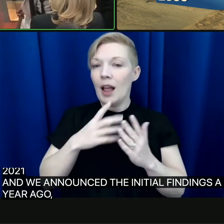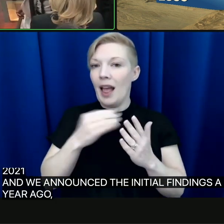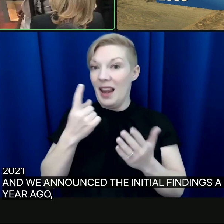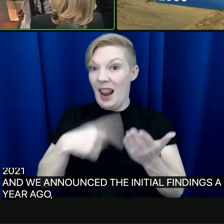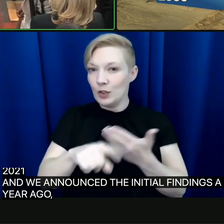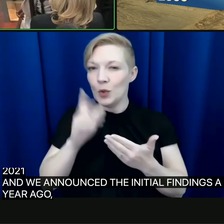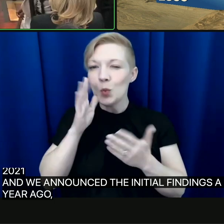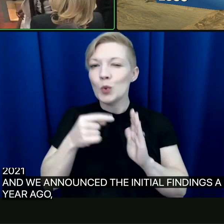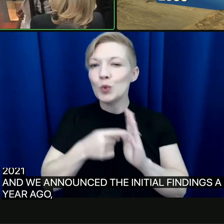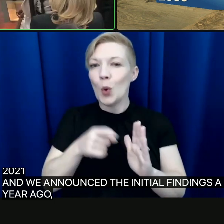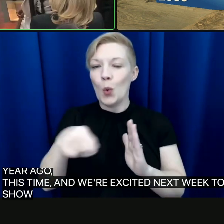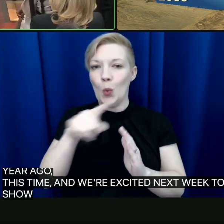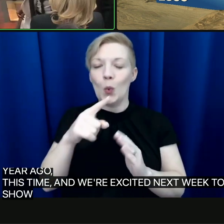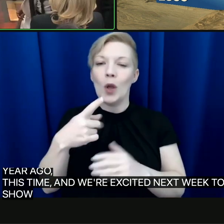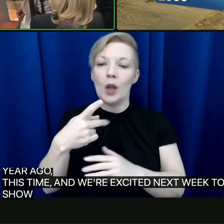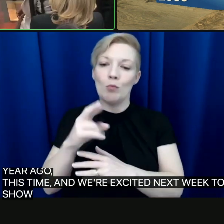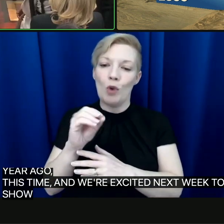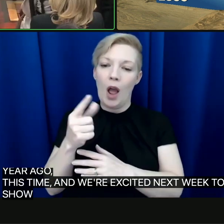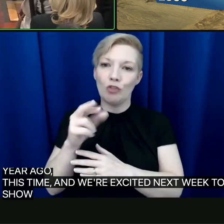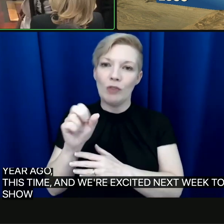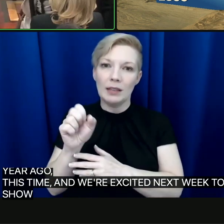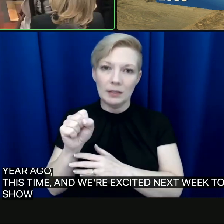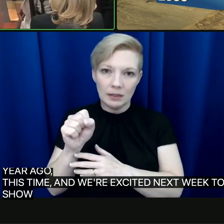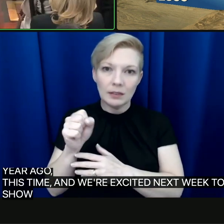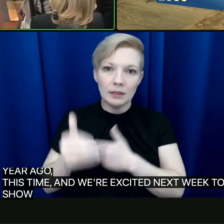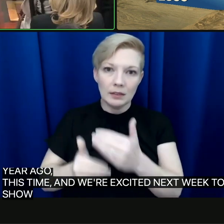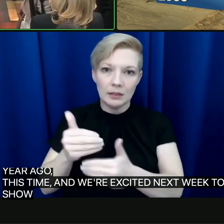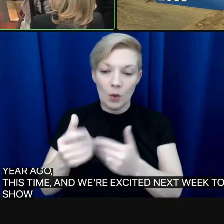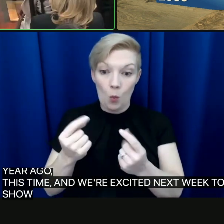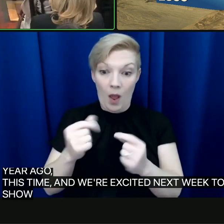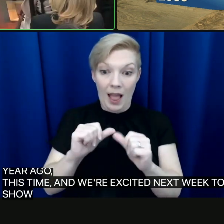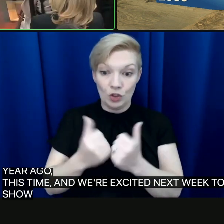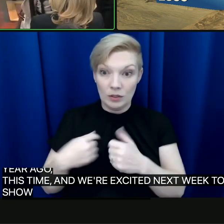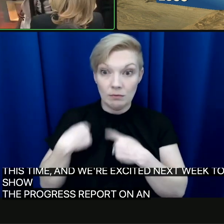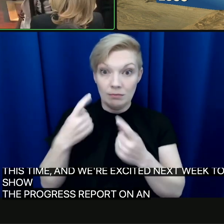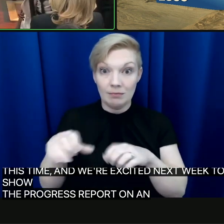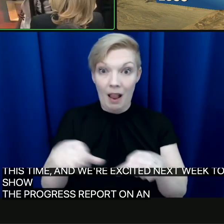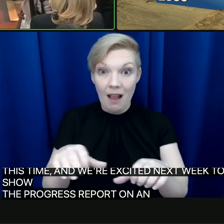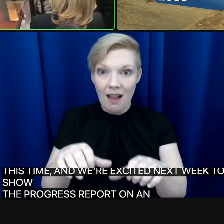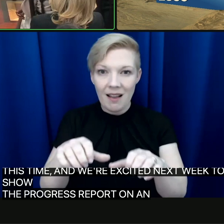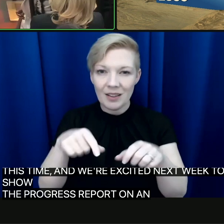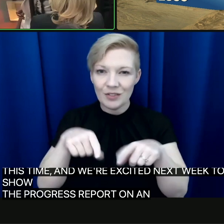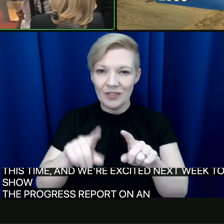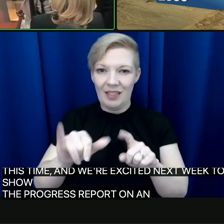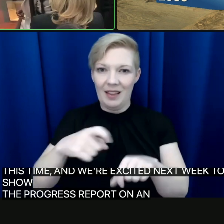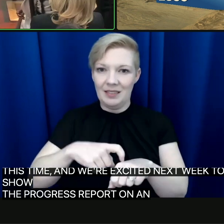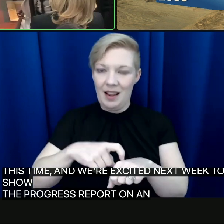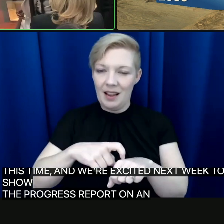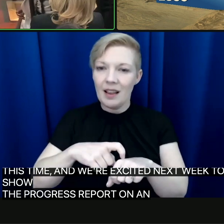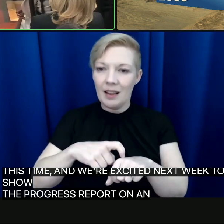and the an update our agencies have done in that time period to make sure that we can be as adaptive